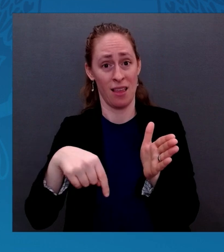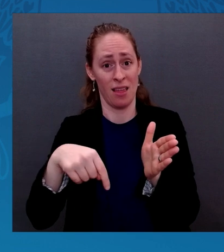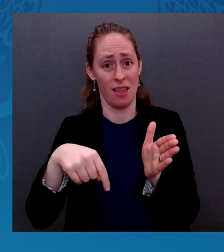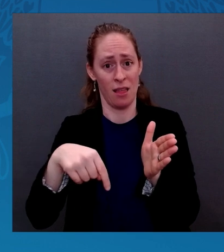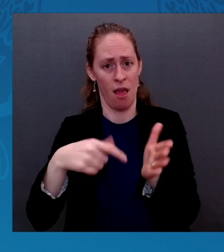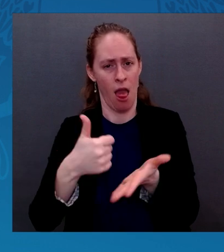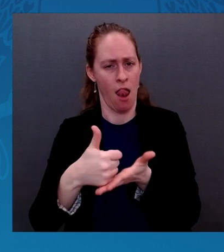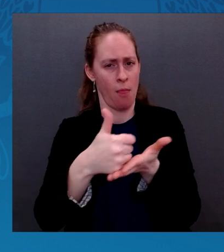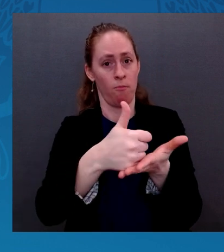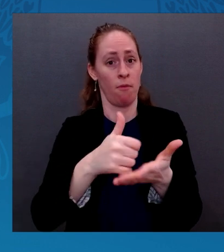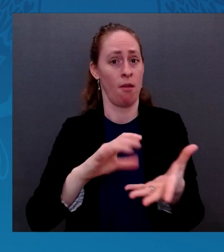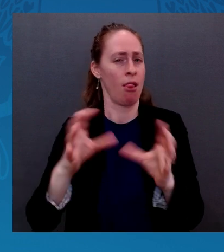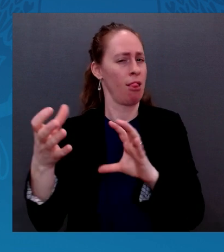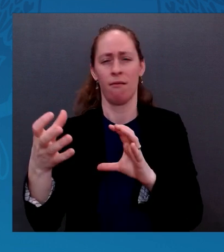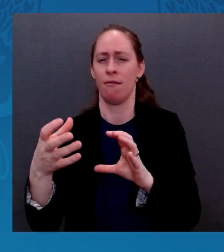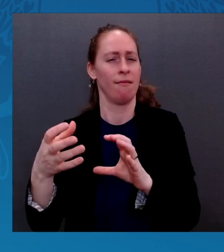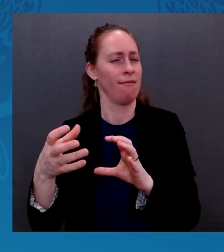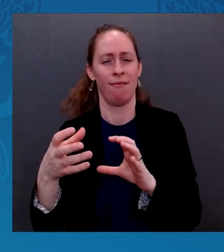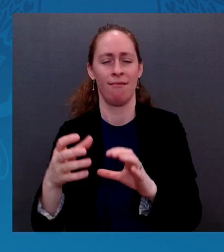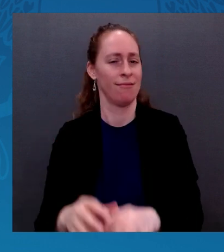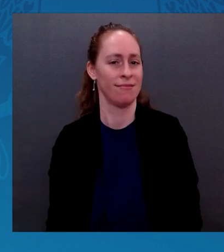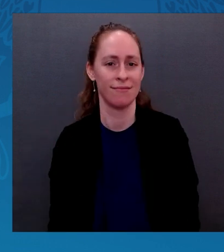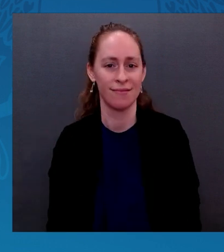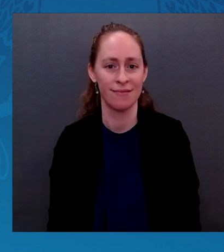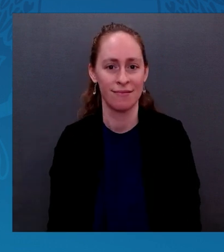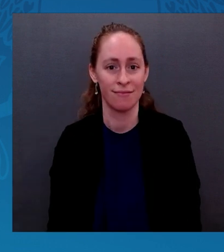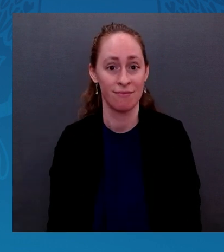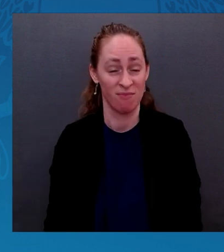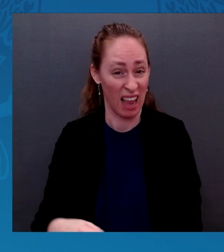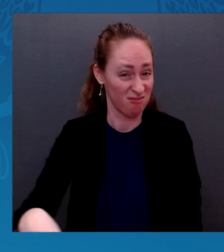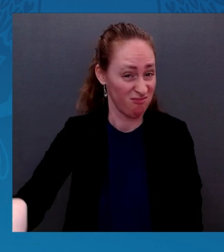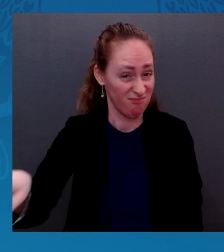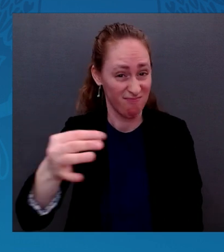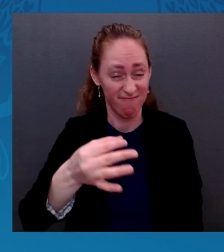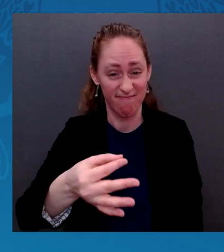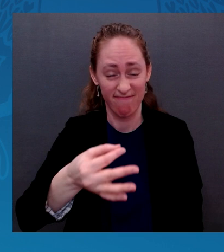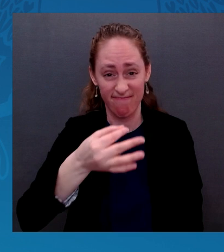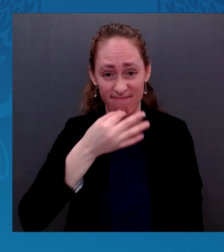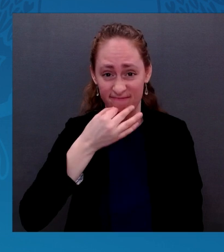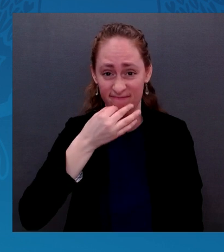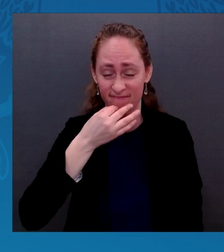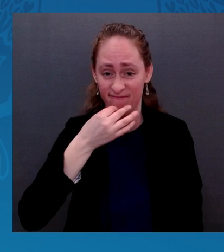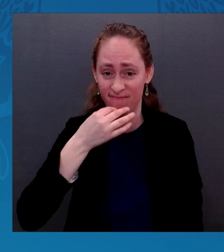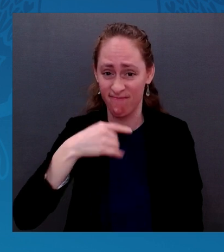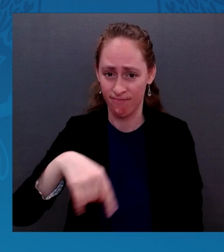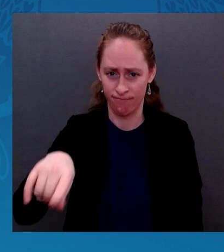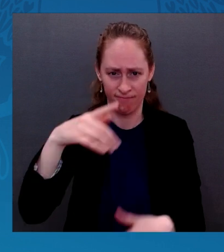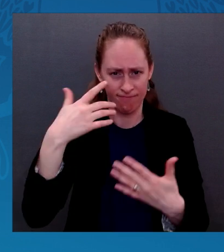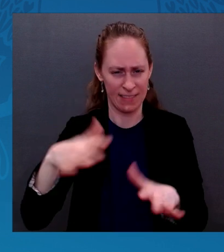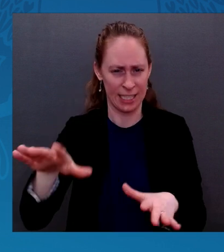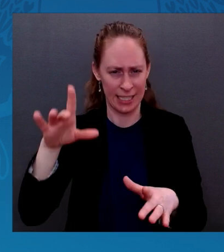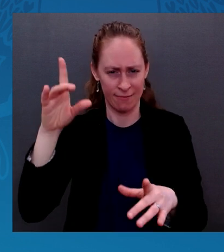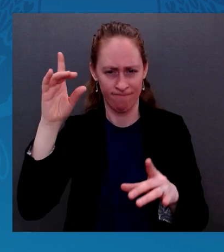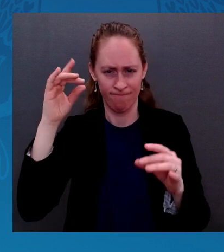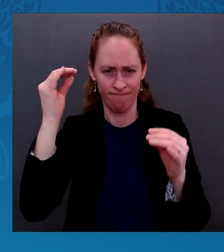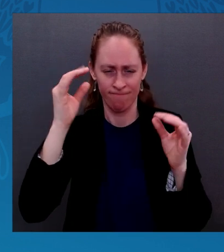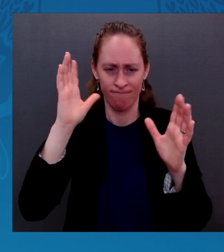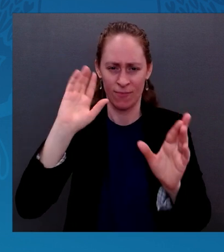and then use that voice in a way that made sure the details of the plan actually worked for the community. That's why this is a role model.